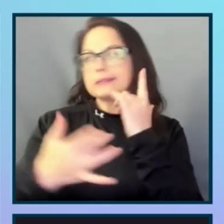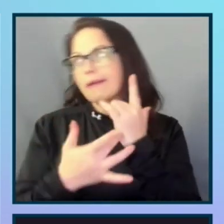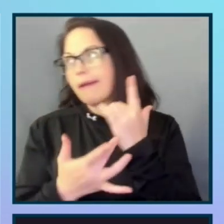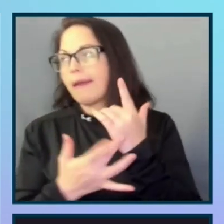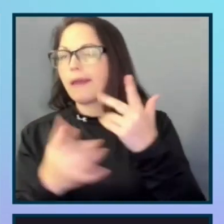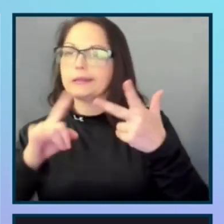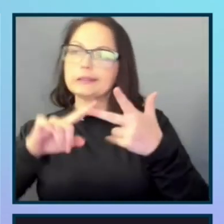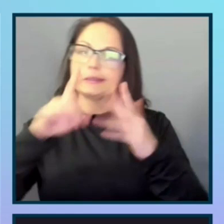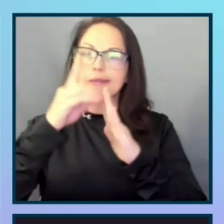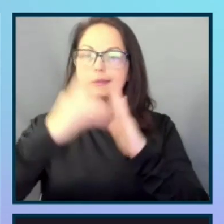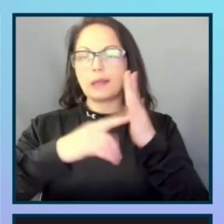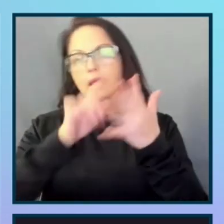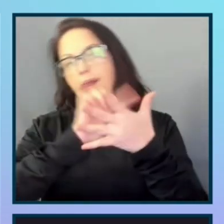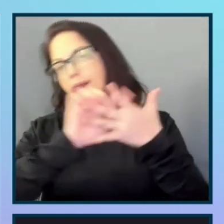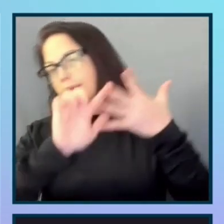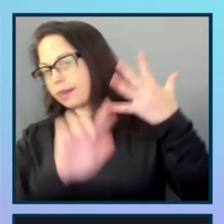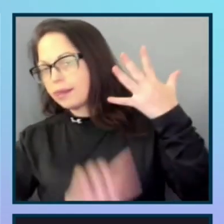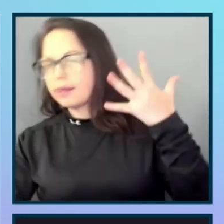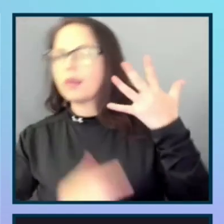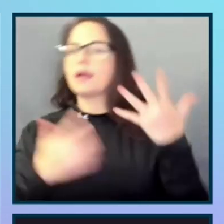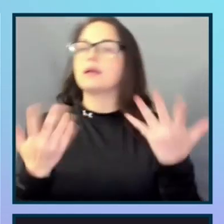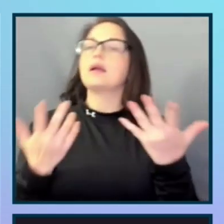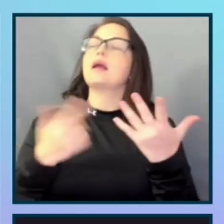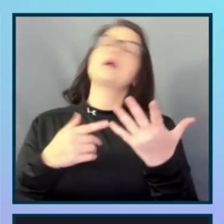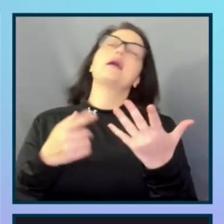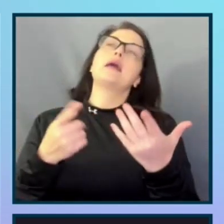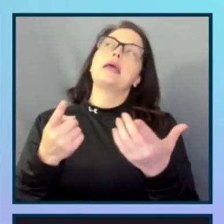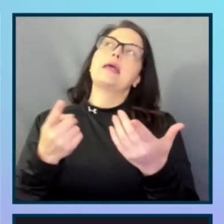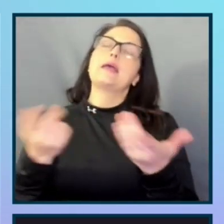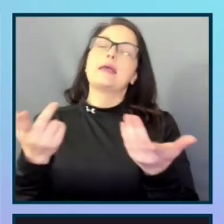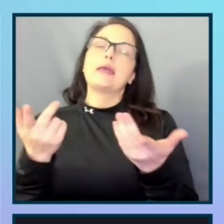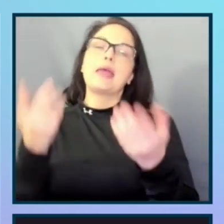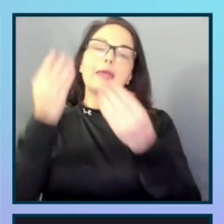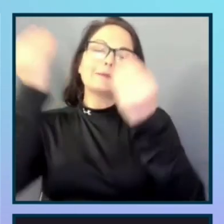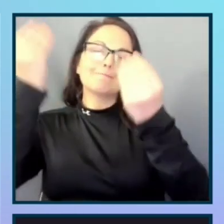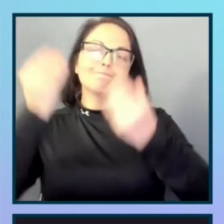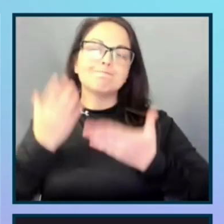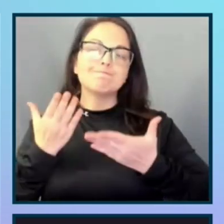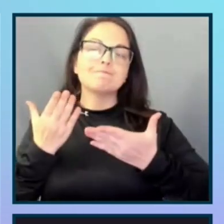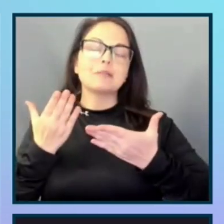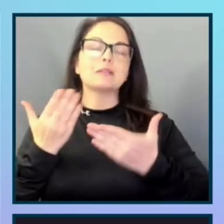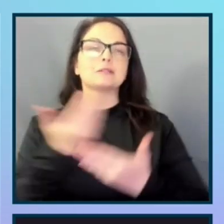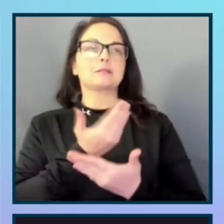It's a deity, that gives us a justification for our decisions and validates our choices.